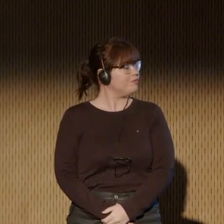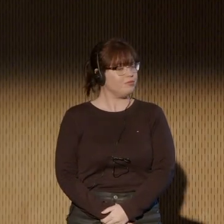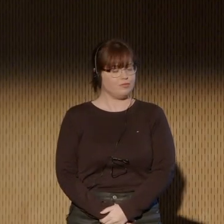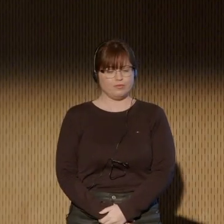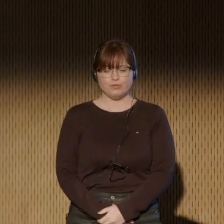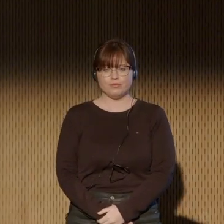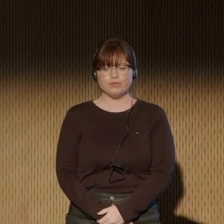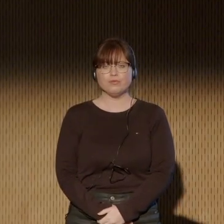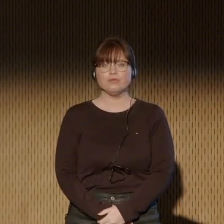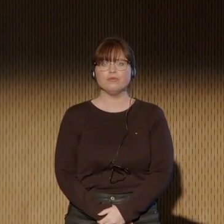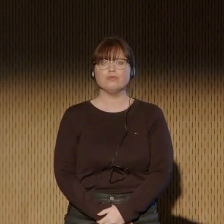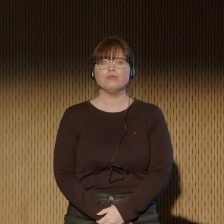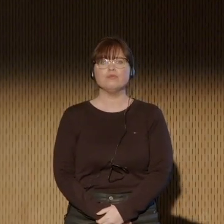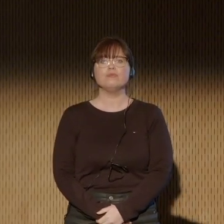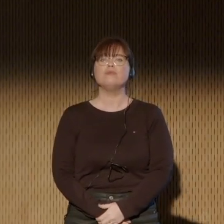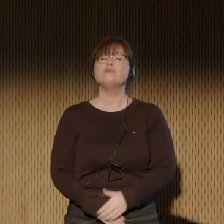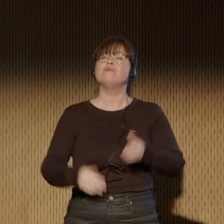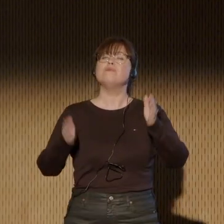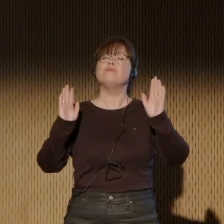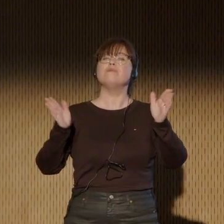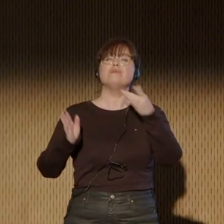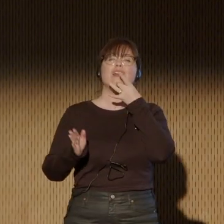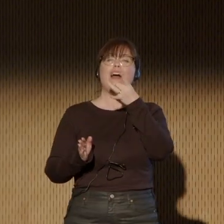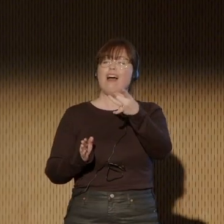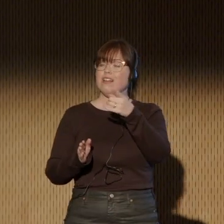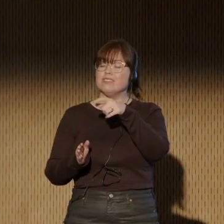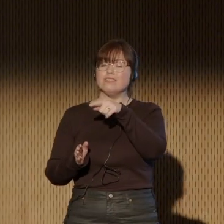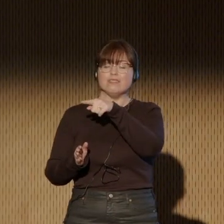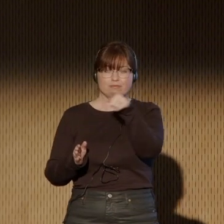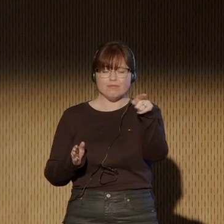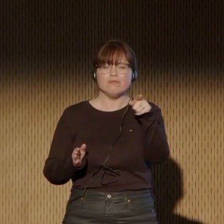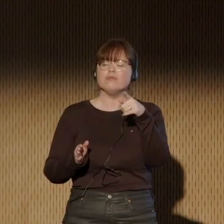(Kathie): So we also asked participants to think about one module or class in which they